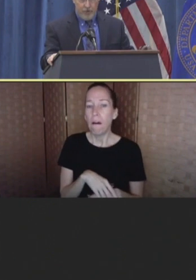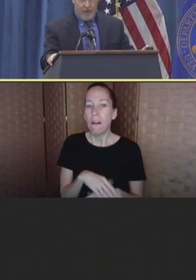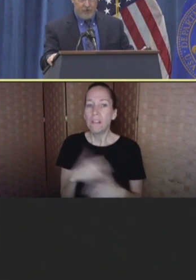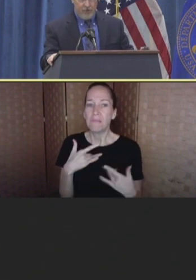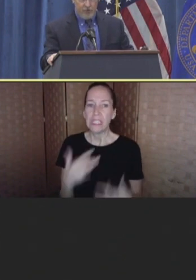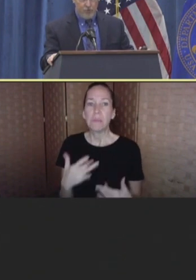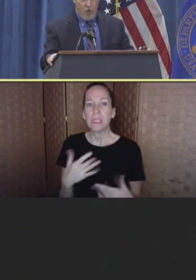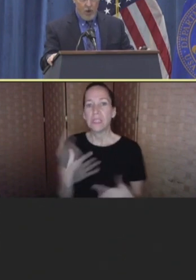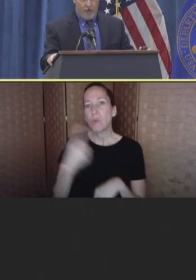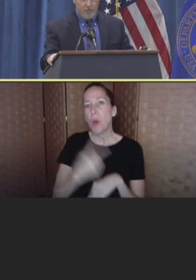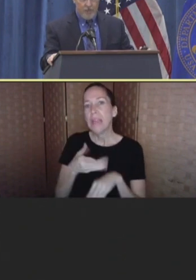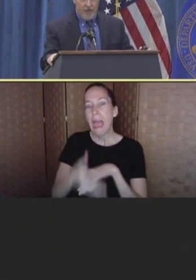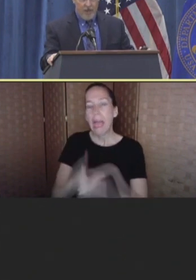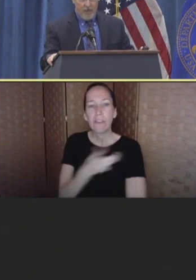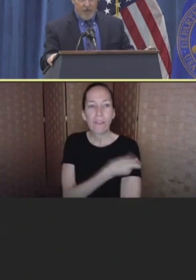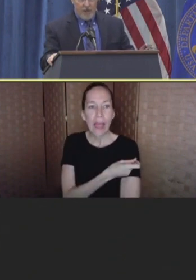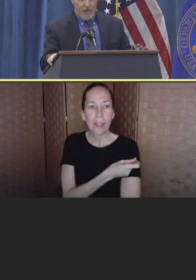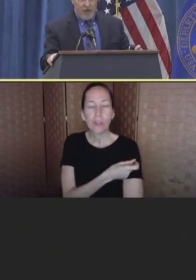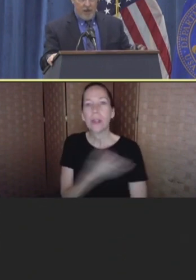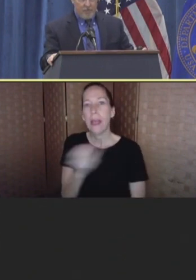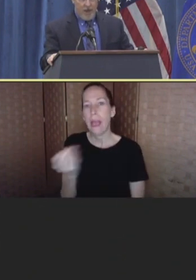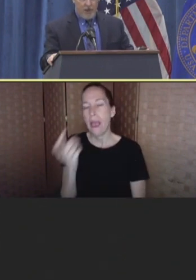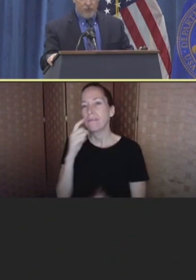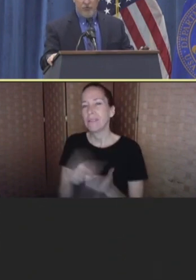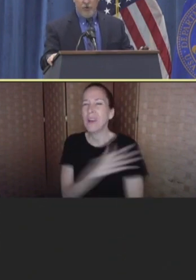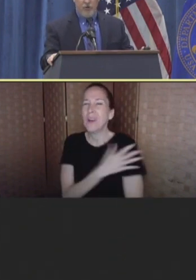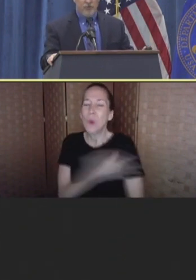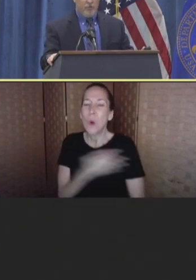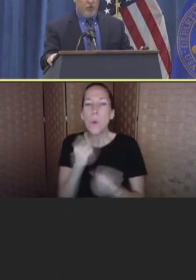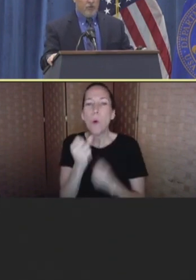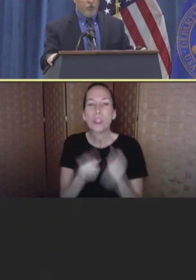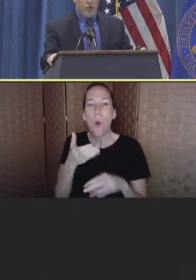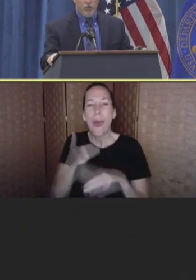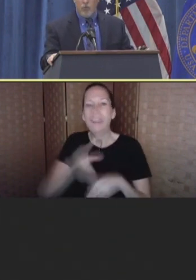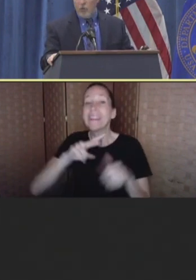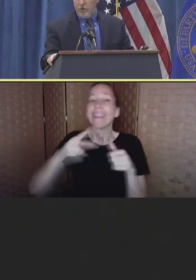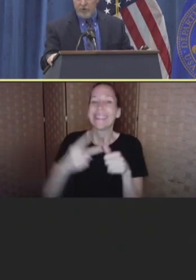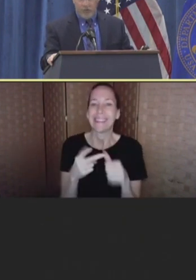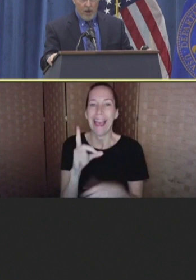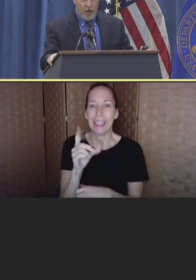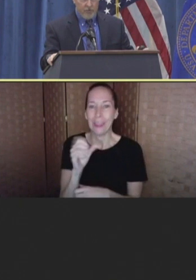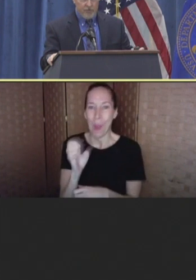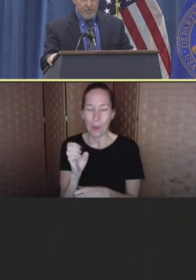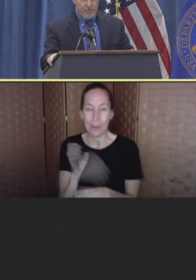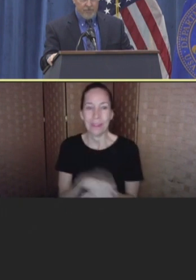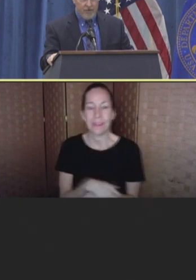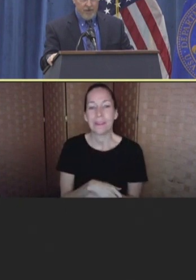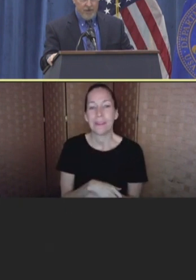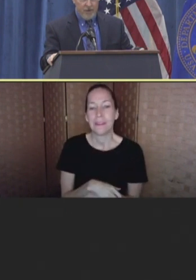after dose 1, and patterns are generally similar to what we reported in the trials.